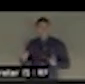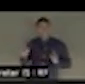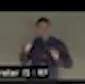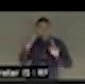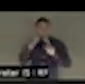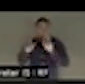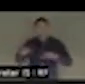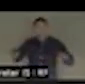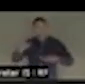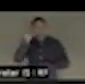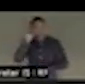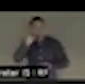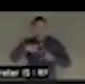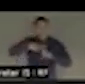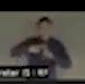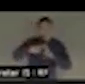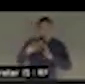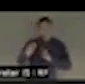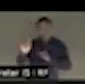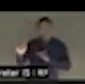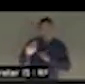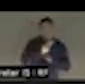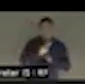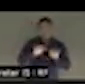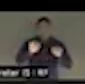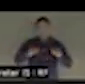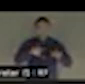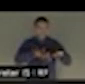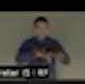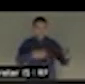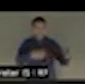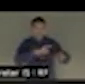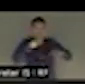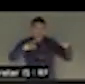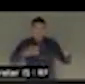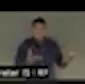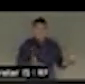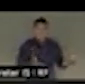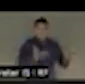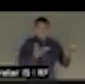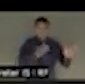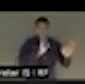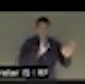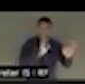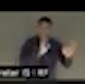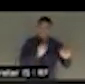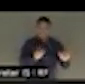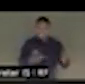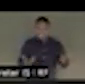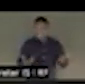so that when you then publish your video, it becomes really, really good. If the autocaptions are not good enough.